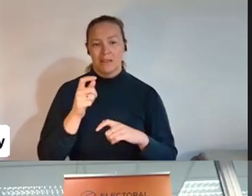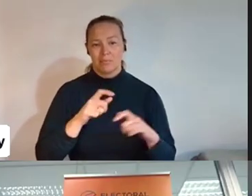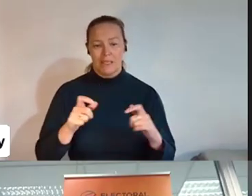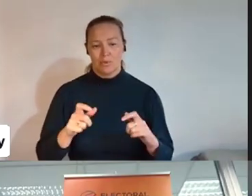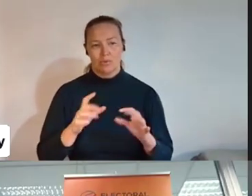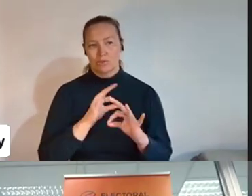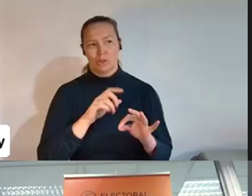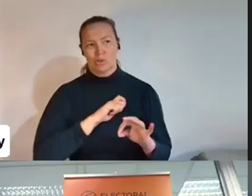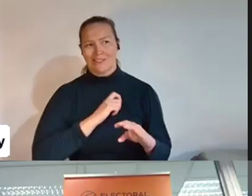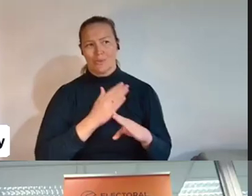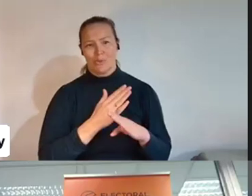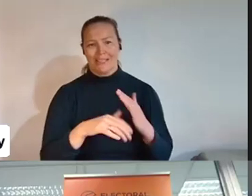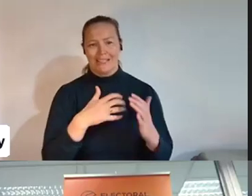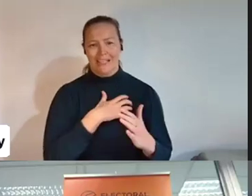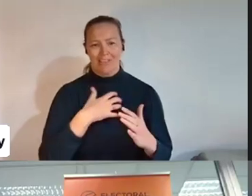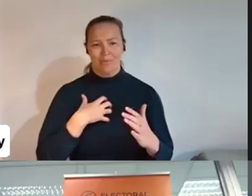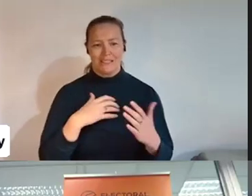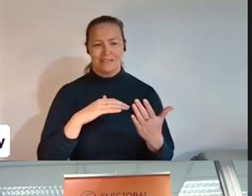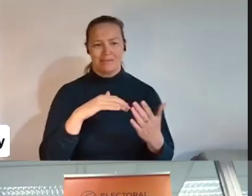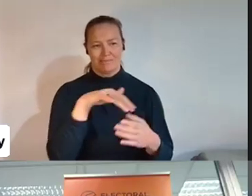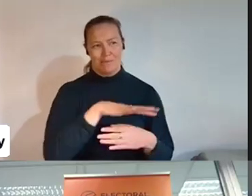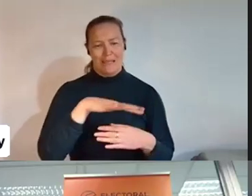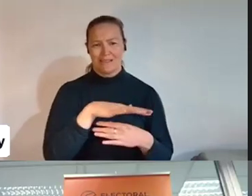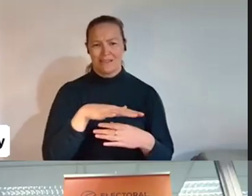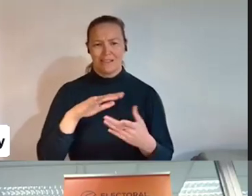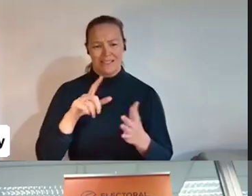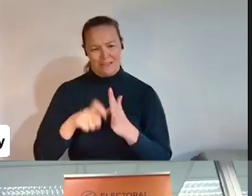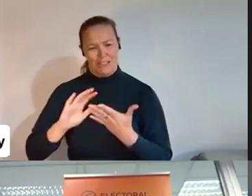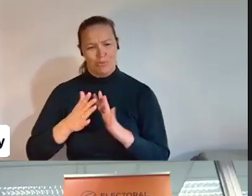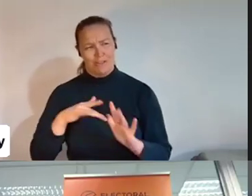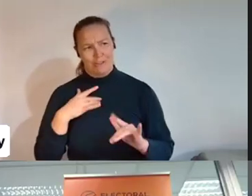spaces by the disability community at the moment because of what's going on. So the question is,